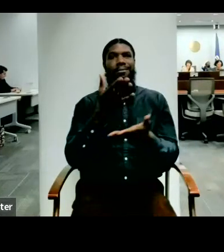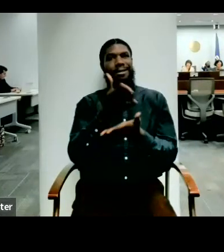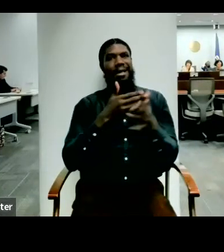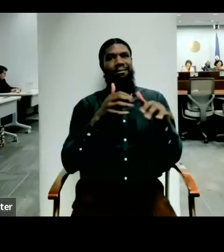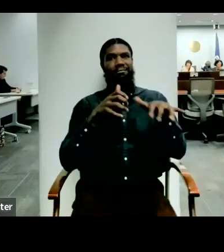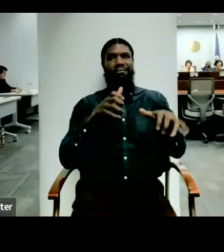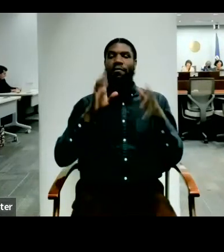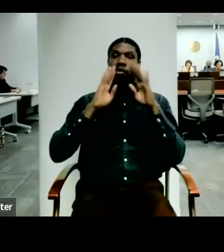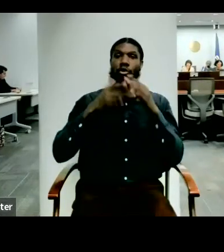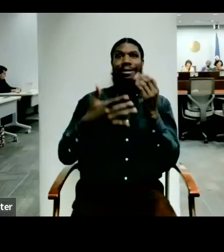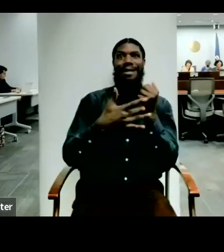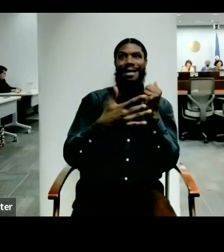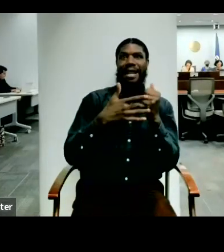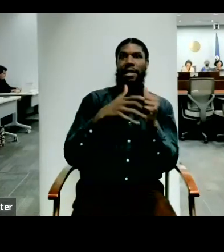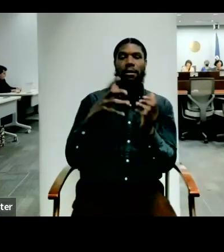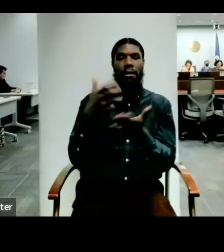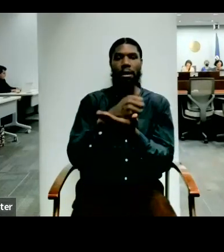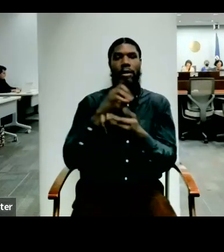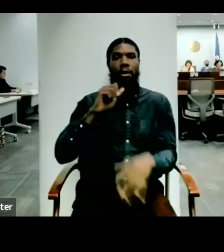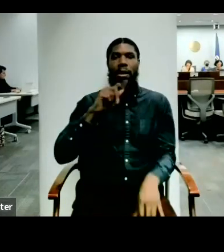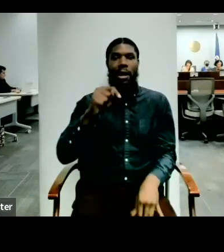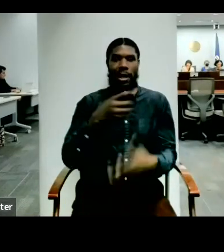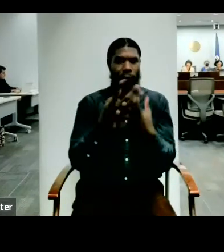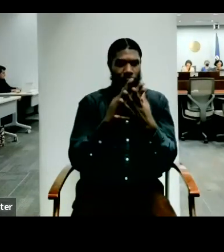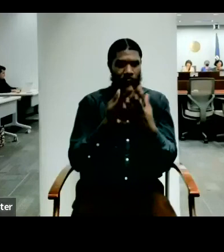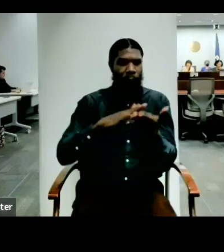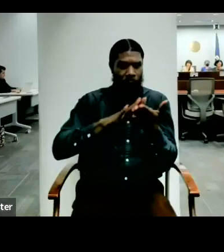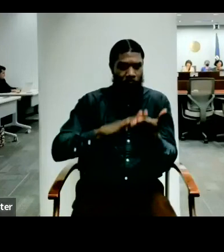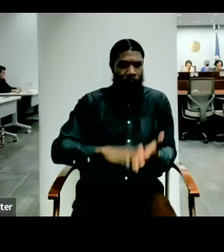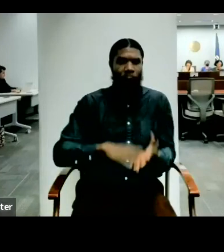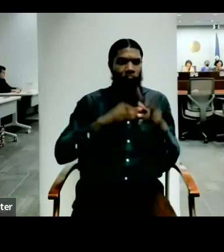in which the data can be collected, scrubbed, collected, the analytics,